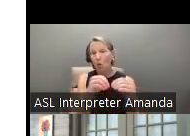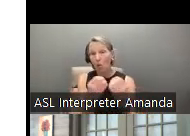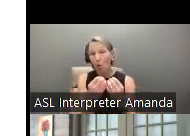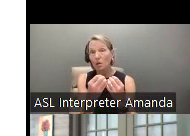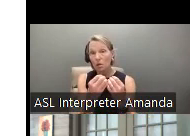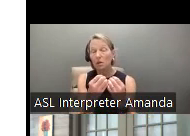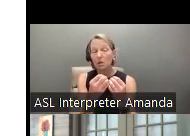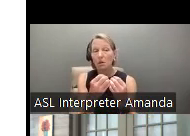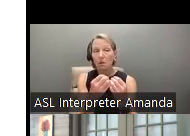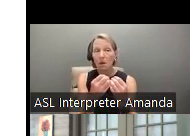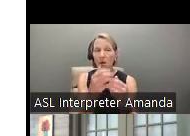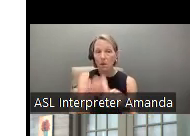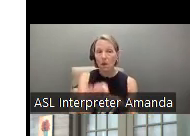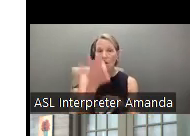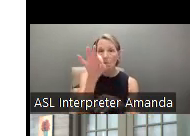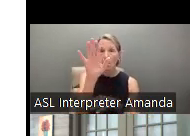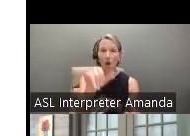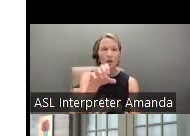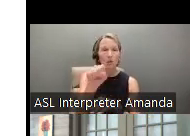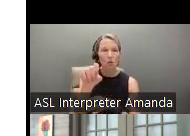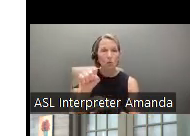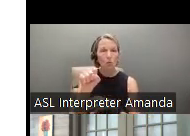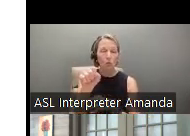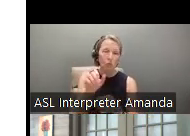that is appointed by Social Security to receive the Social Security